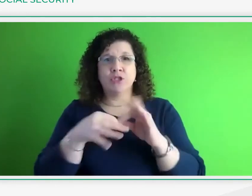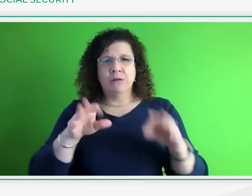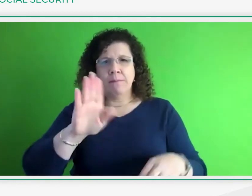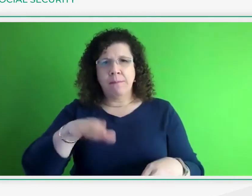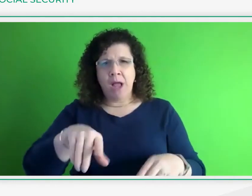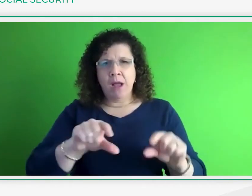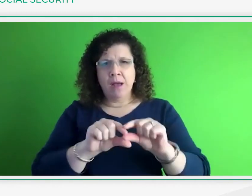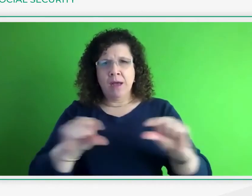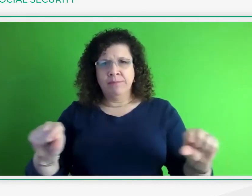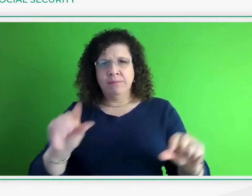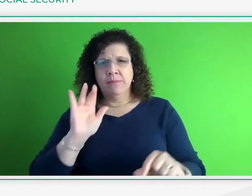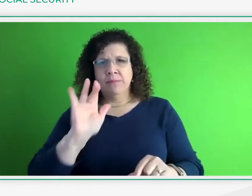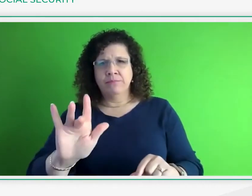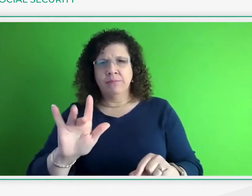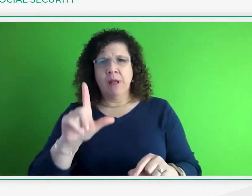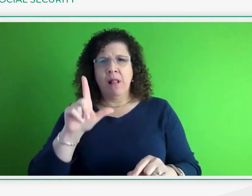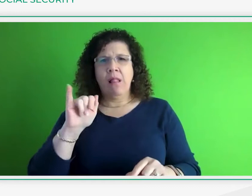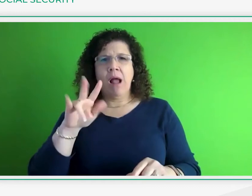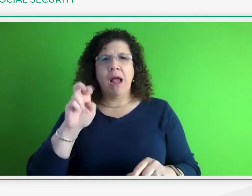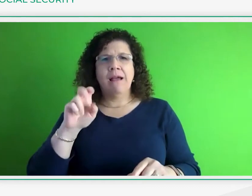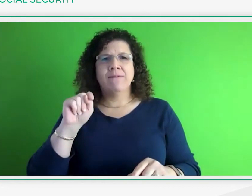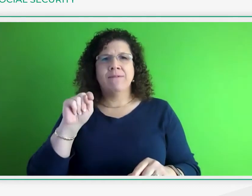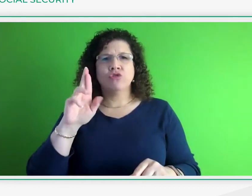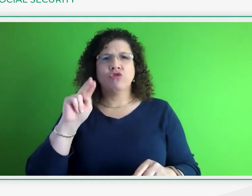We have voice interpreters, and then also the live transcription.